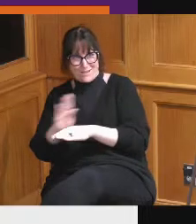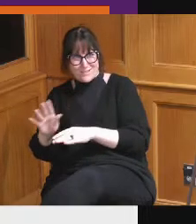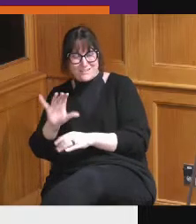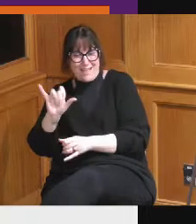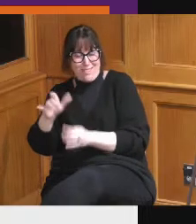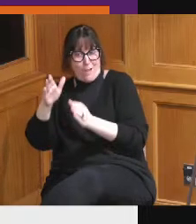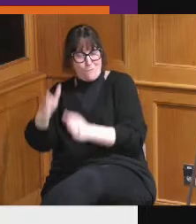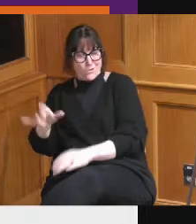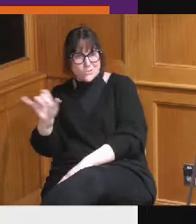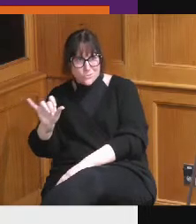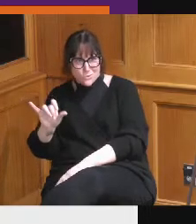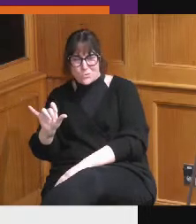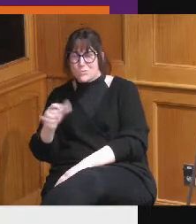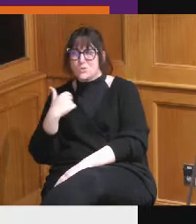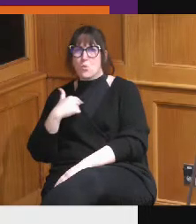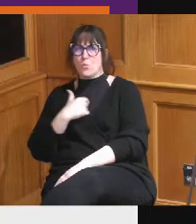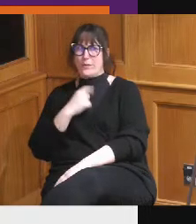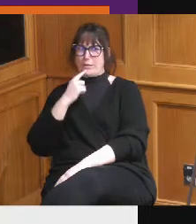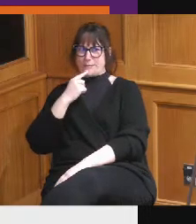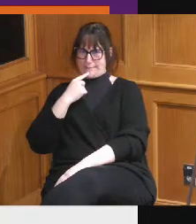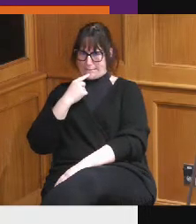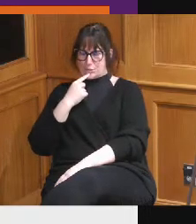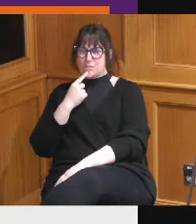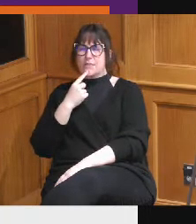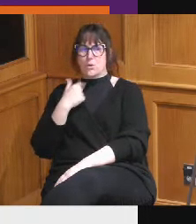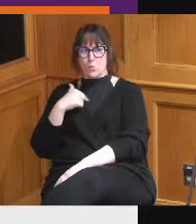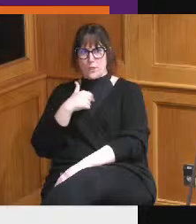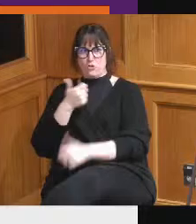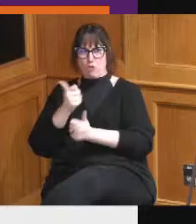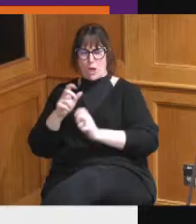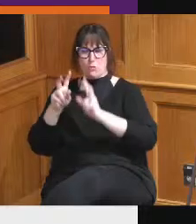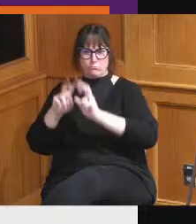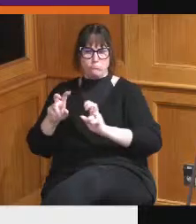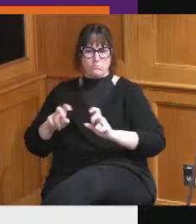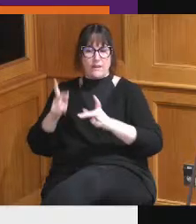and so that's a really we take that very seriously as sort of part of our job in vetting these